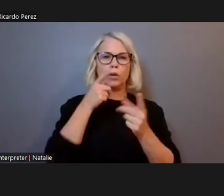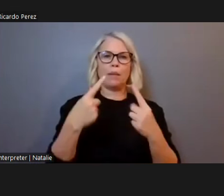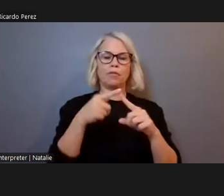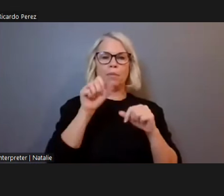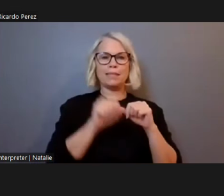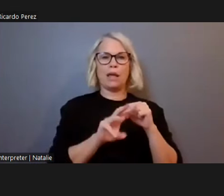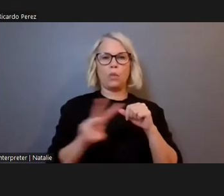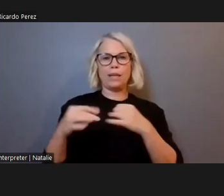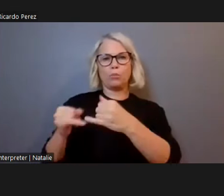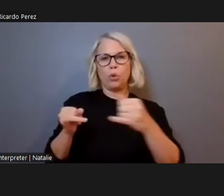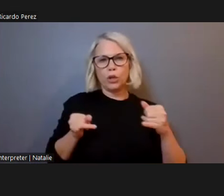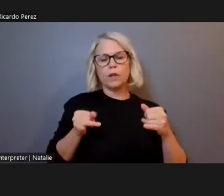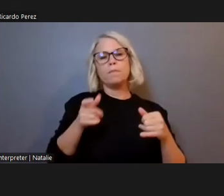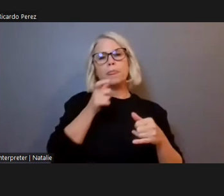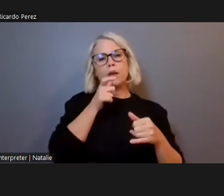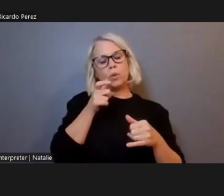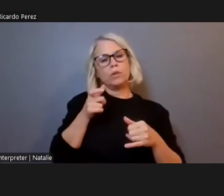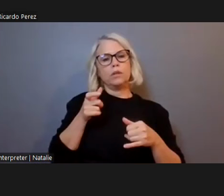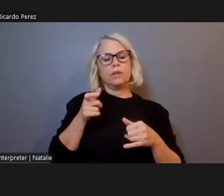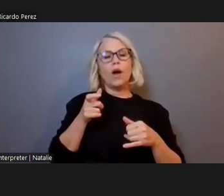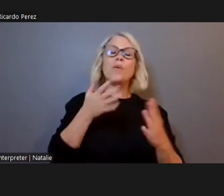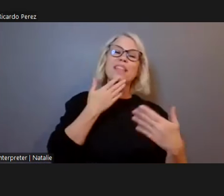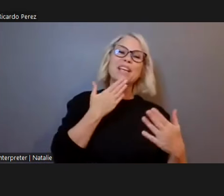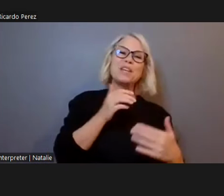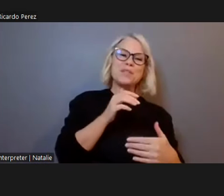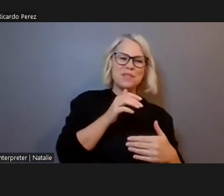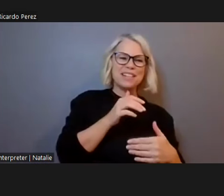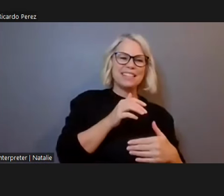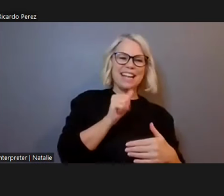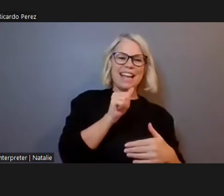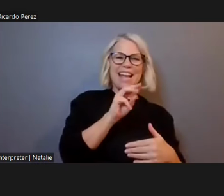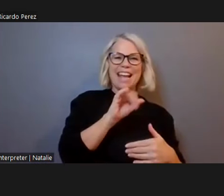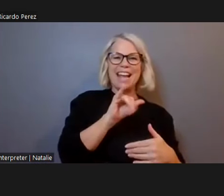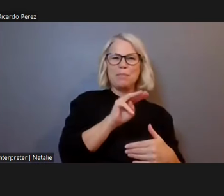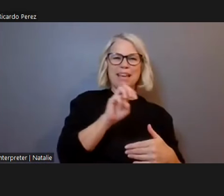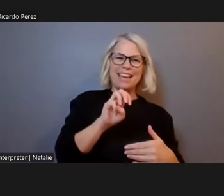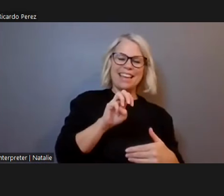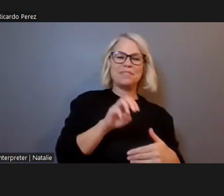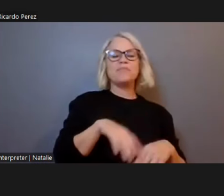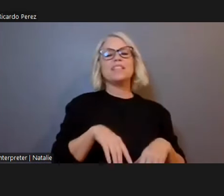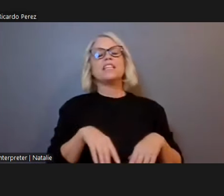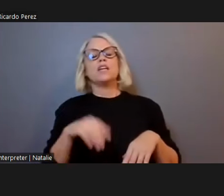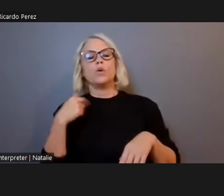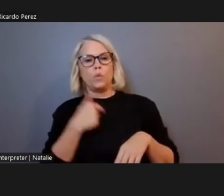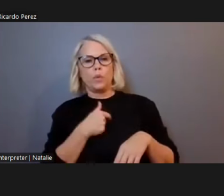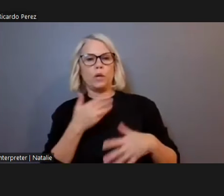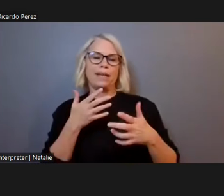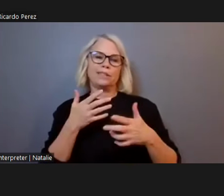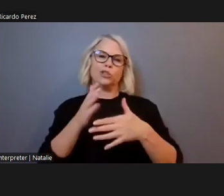who are, oh, thank you, love that. We are looking to share that out.